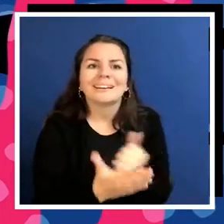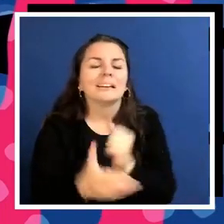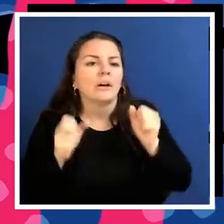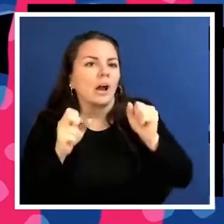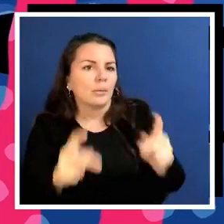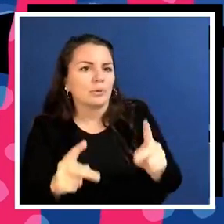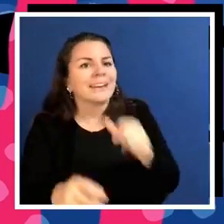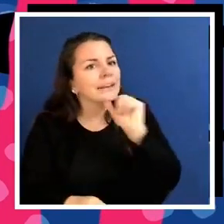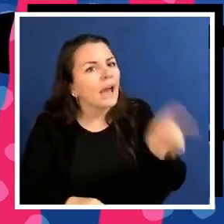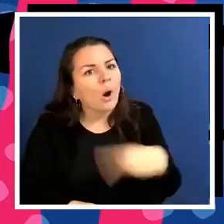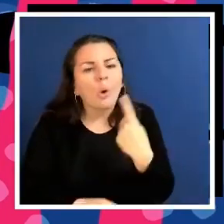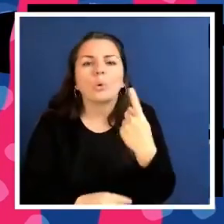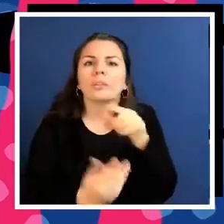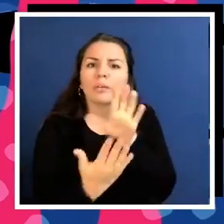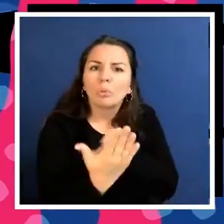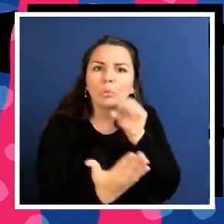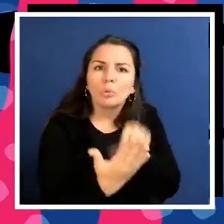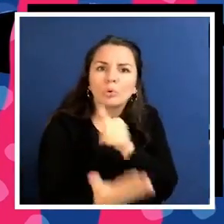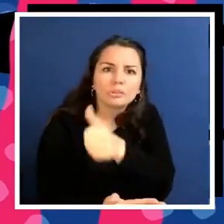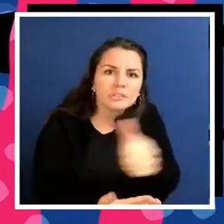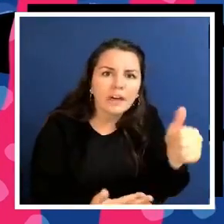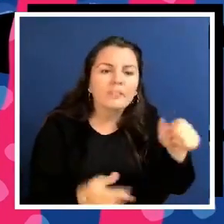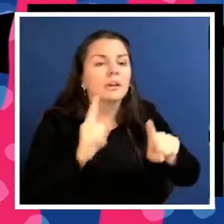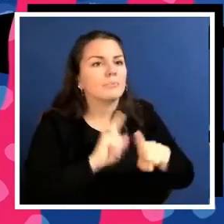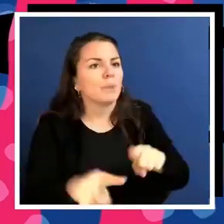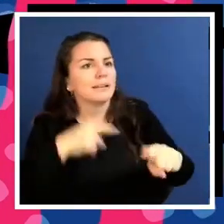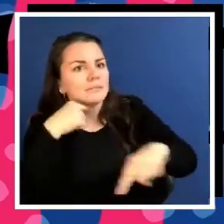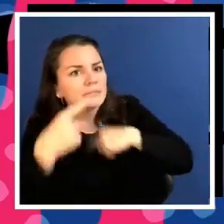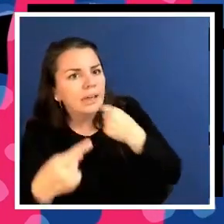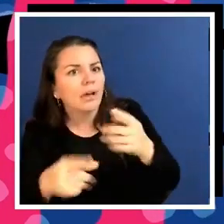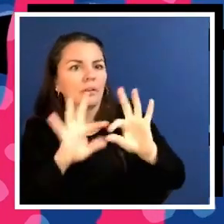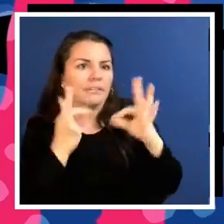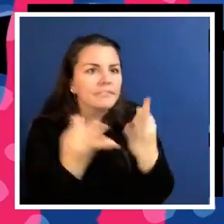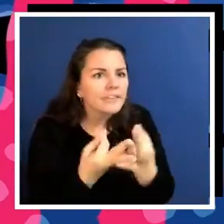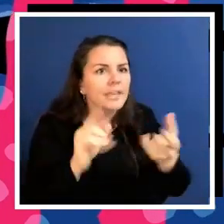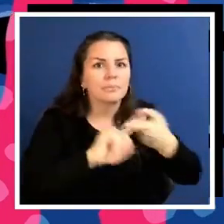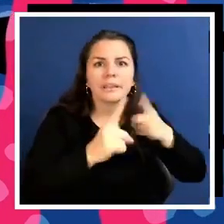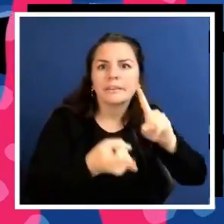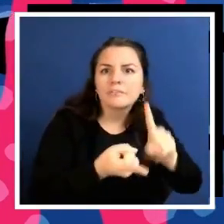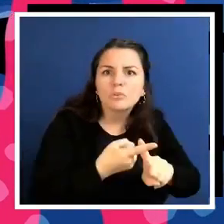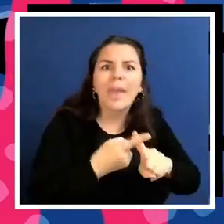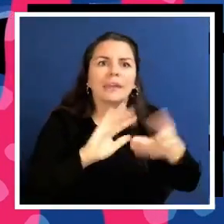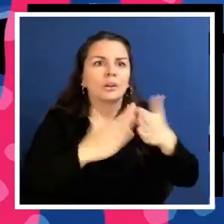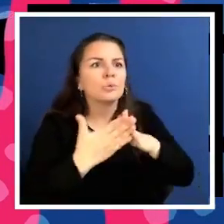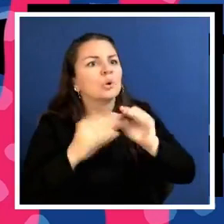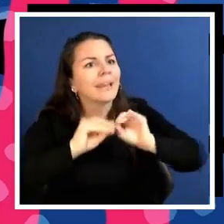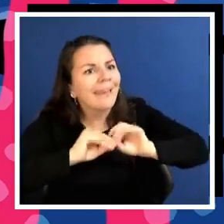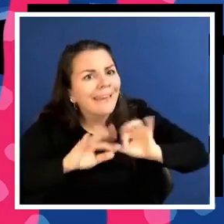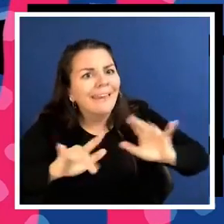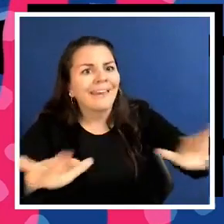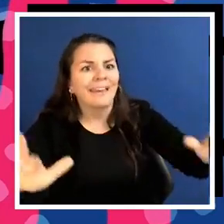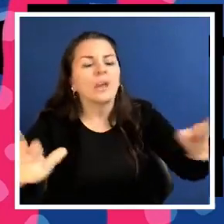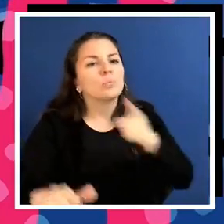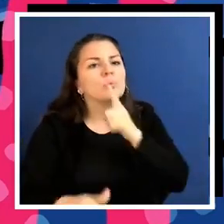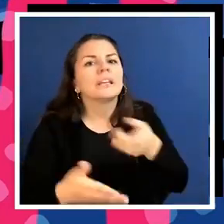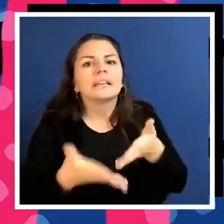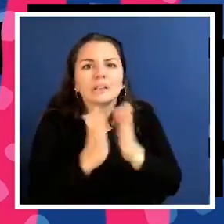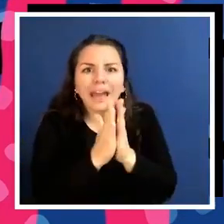I HOPE EVERYONE WHO IS WAWAHINGG